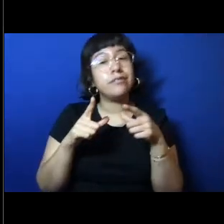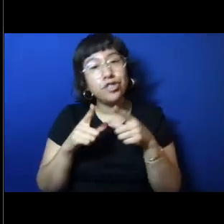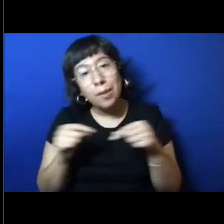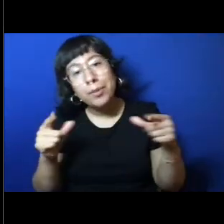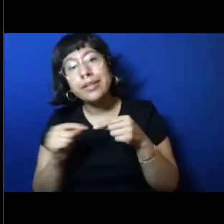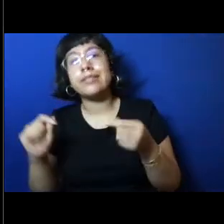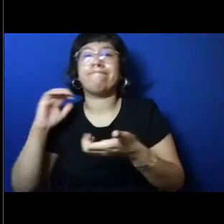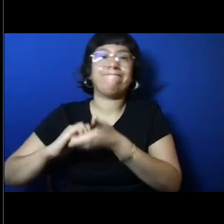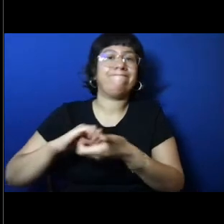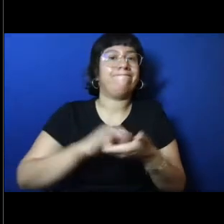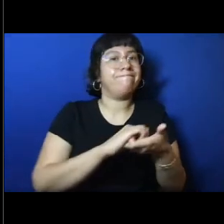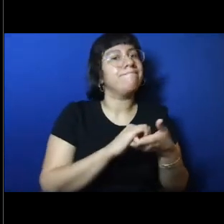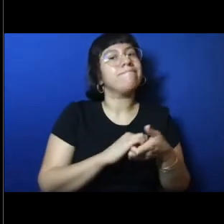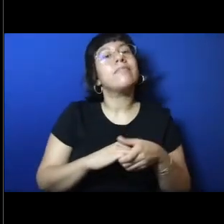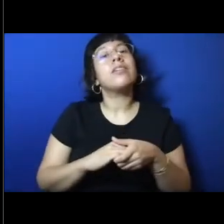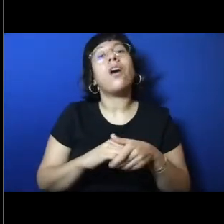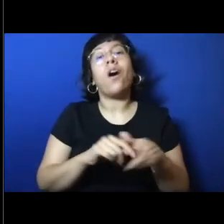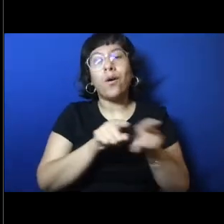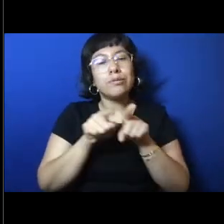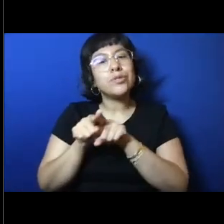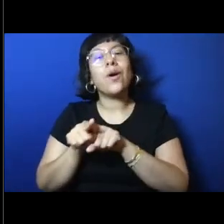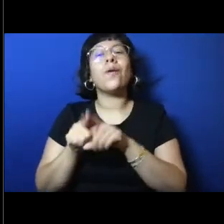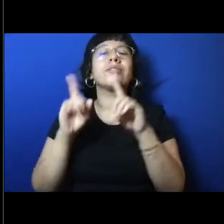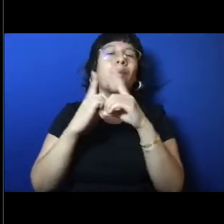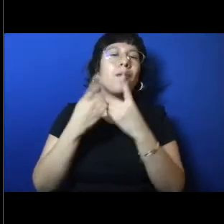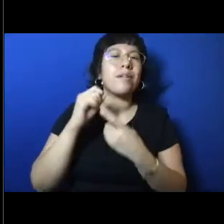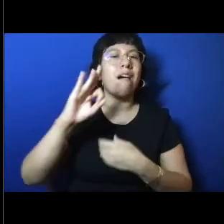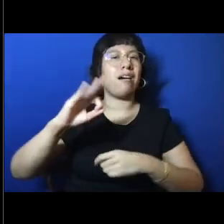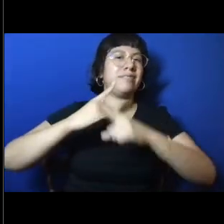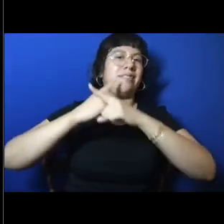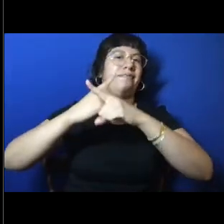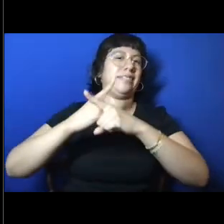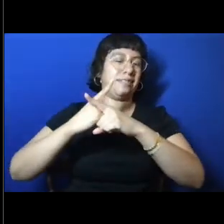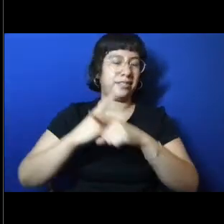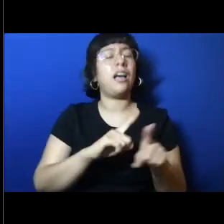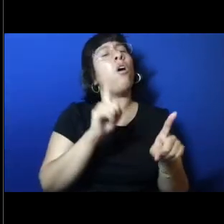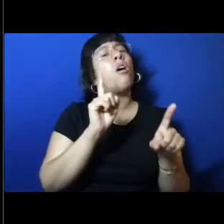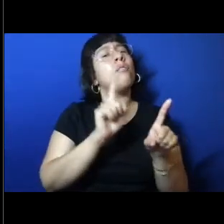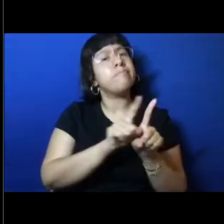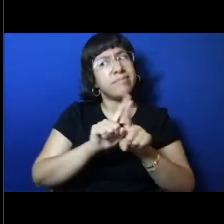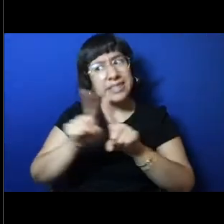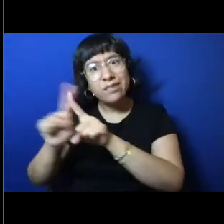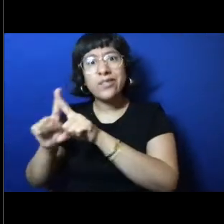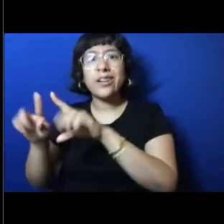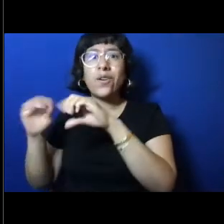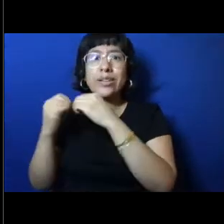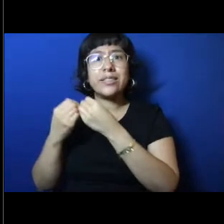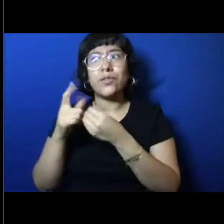even the department of defense. Other set, other organizations that have satellites that also collect data from orbit.